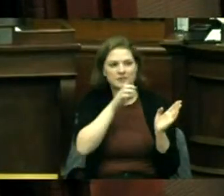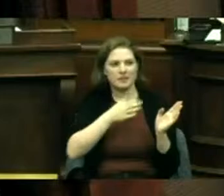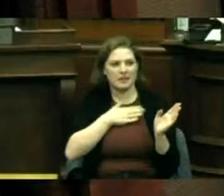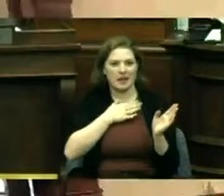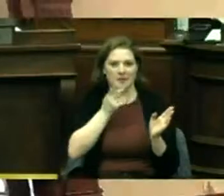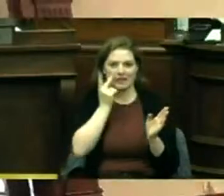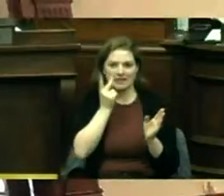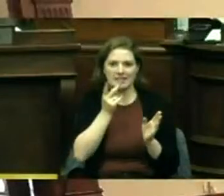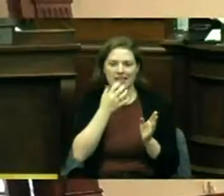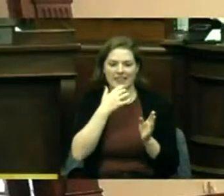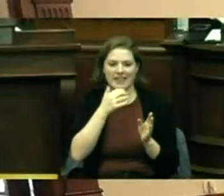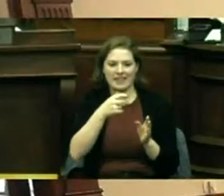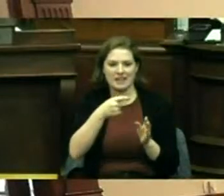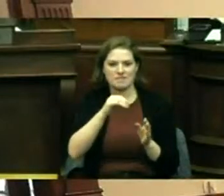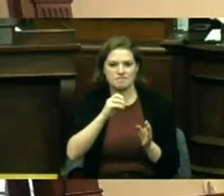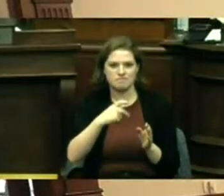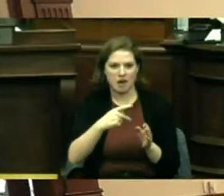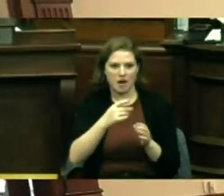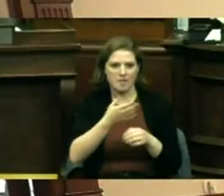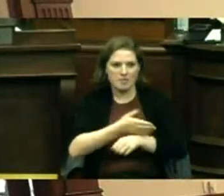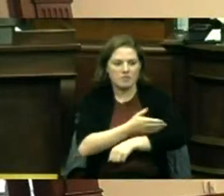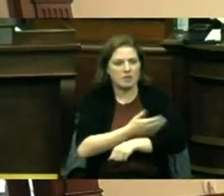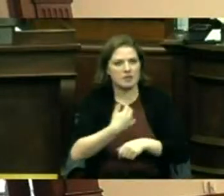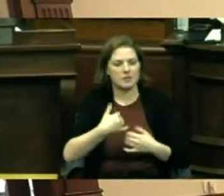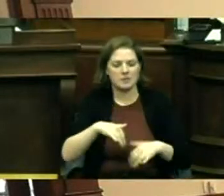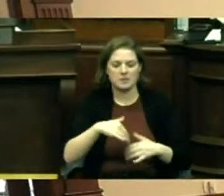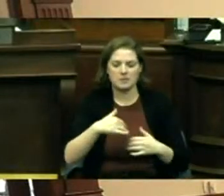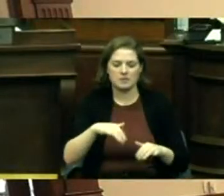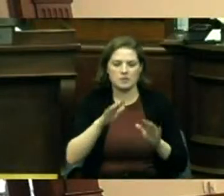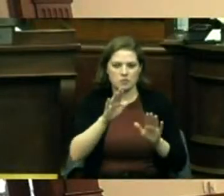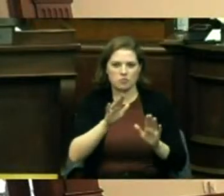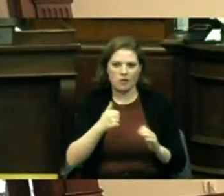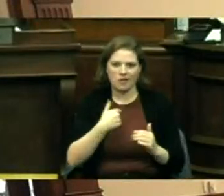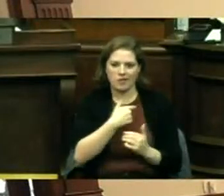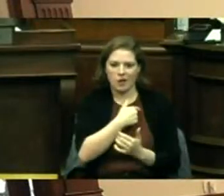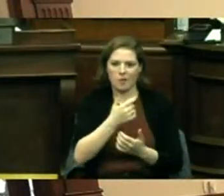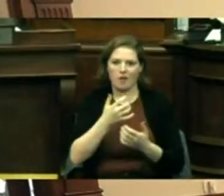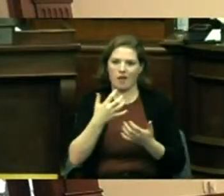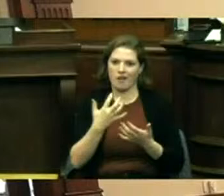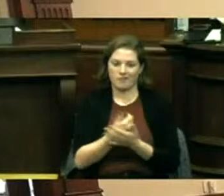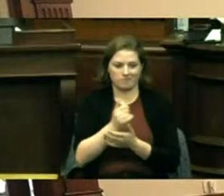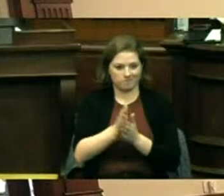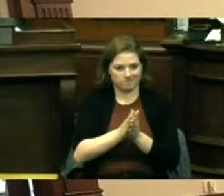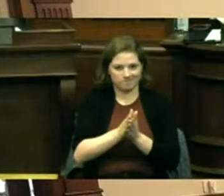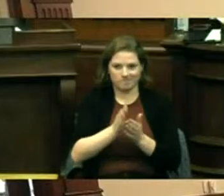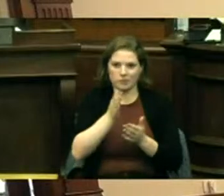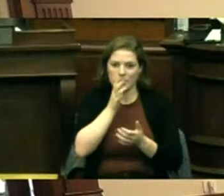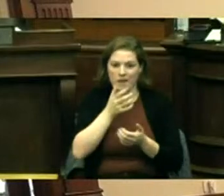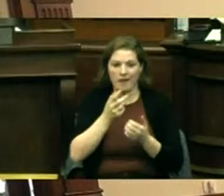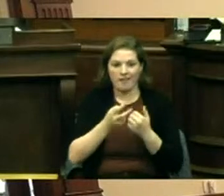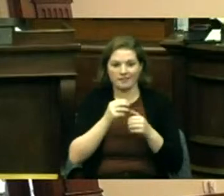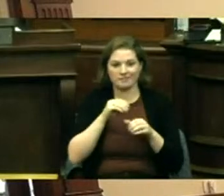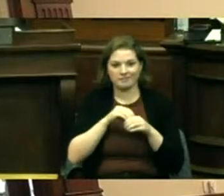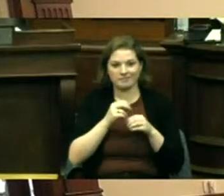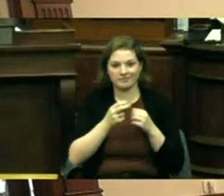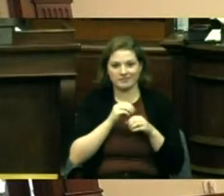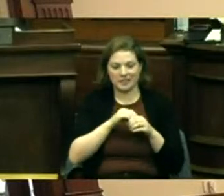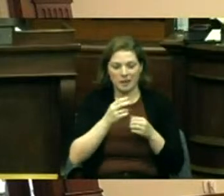visit. Thank you. And I just have a comment. Councilmember Lupien, very, very happy to see all of the heat pump